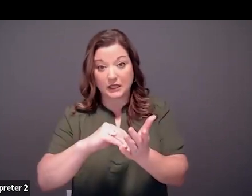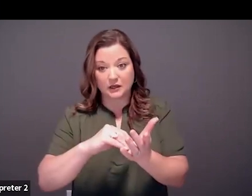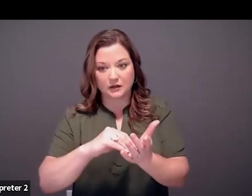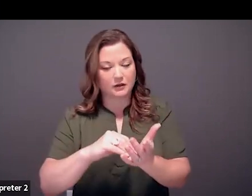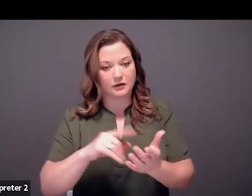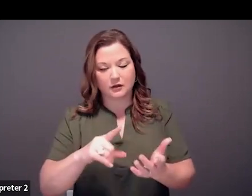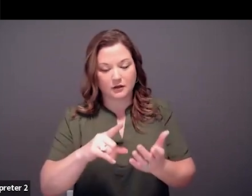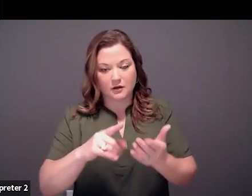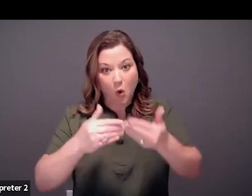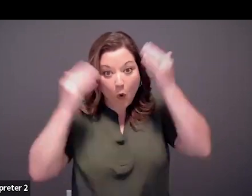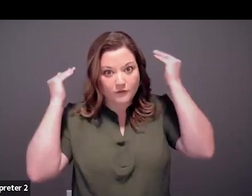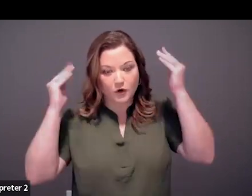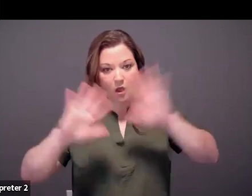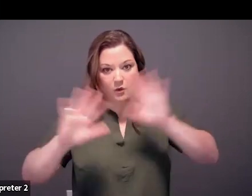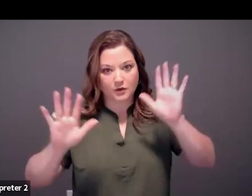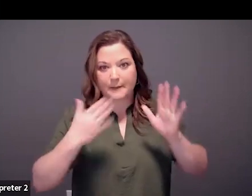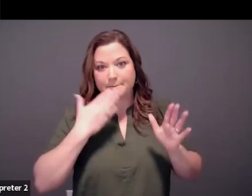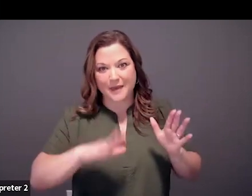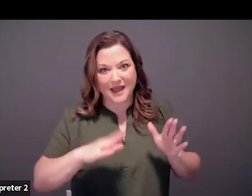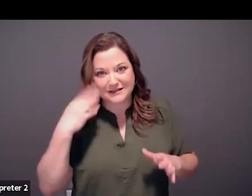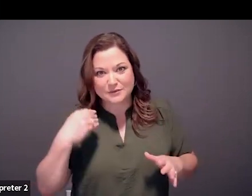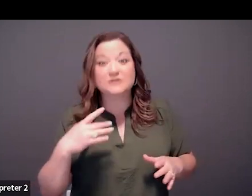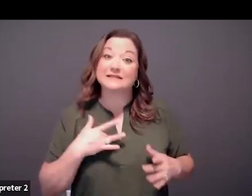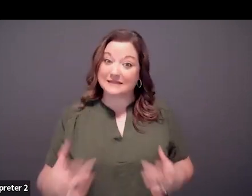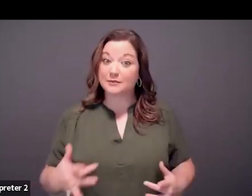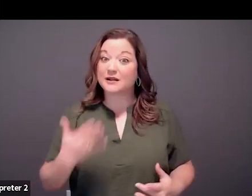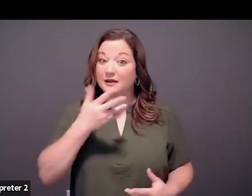It's a bad experience. They usually have poor contrast.